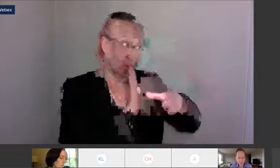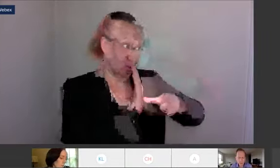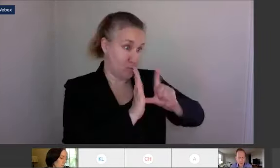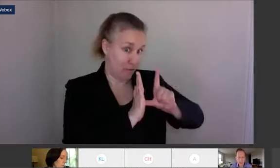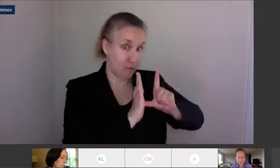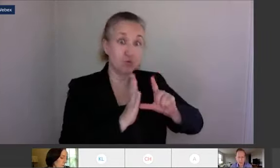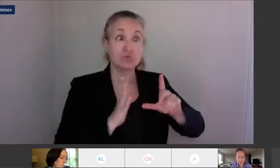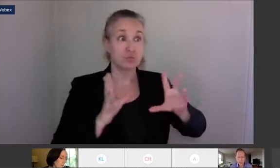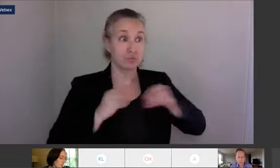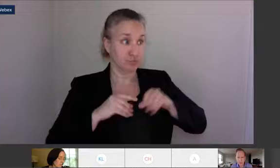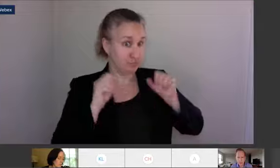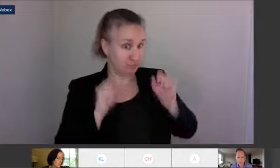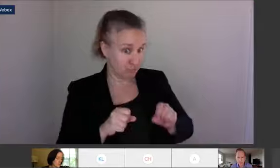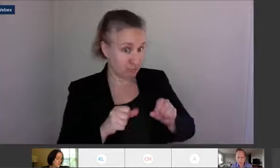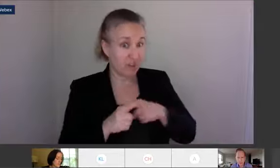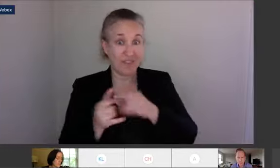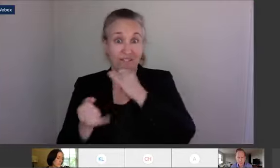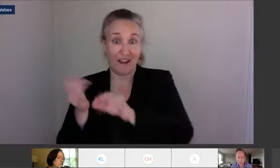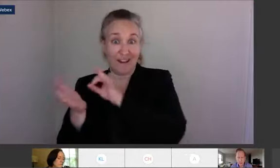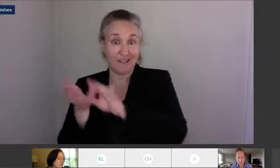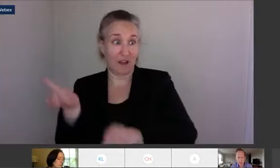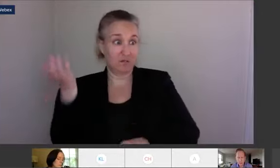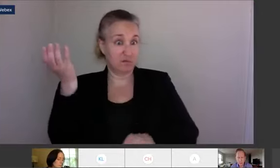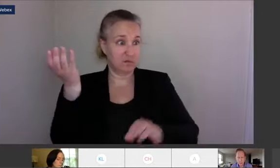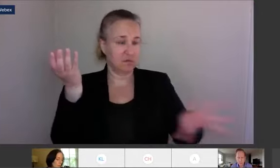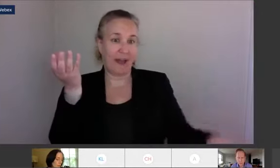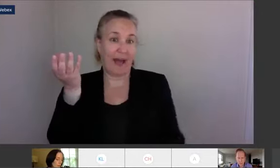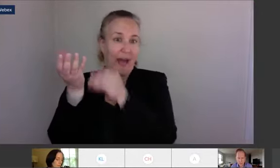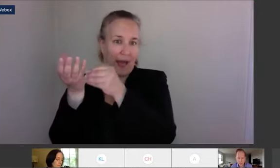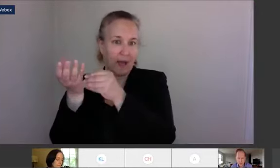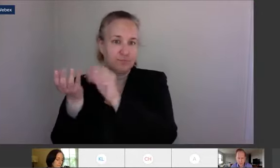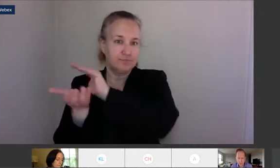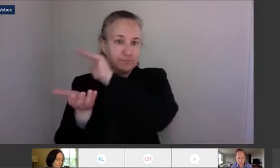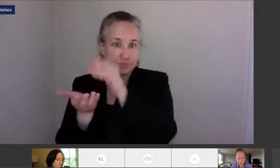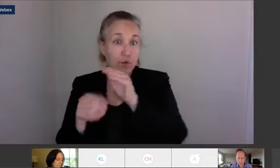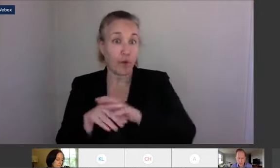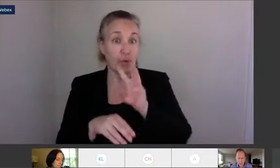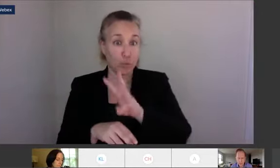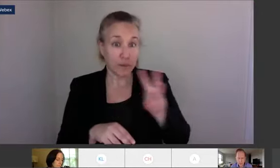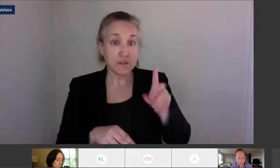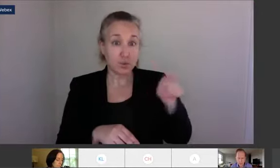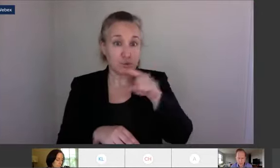they'll be added to the final count on the website that you see that's up there